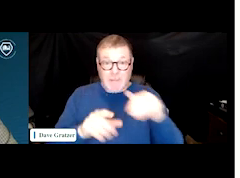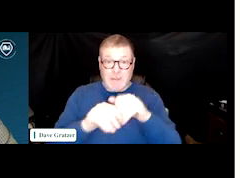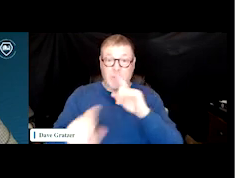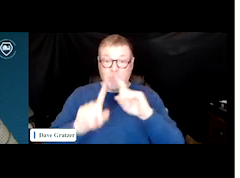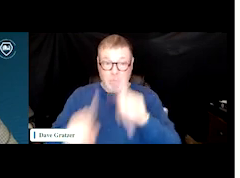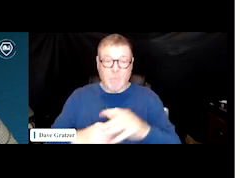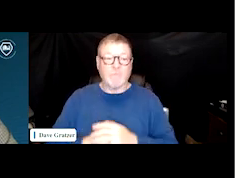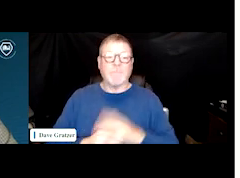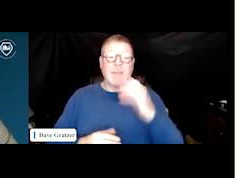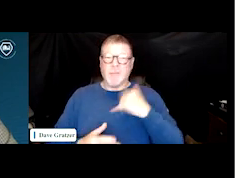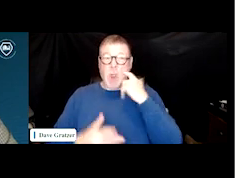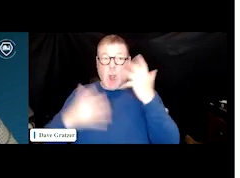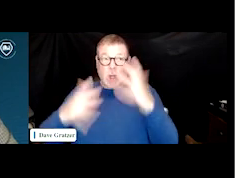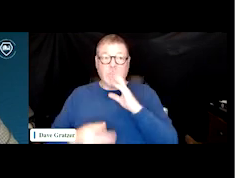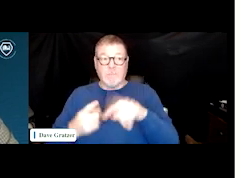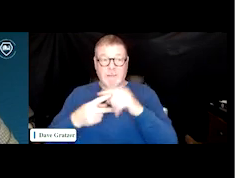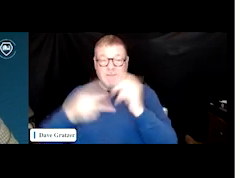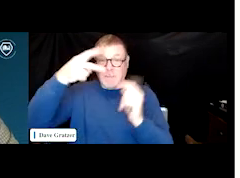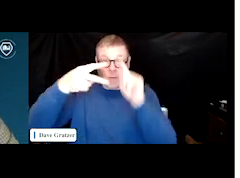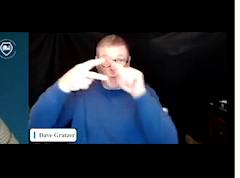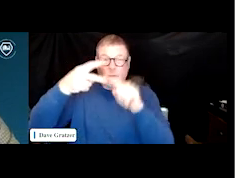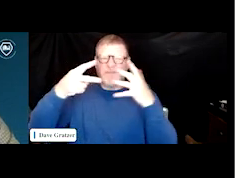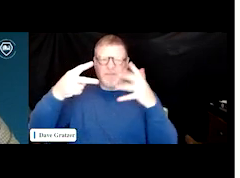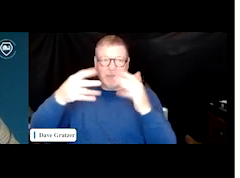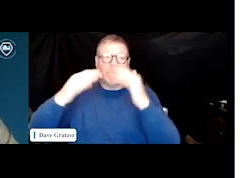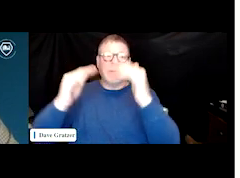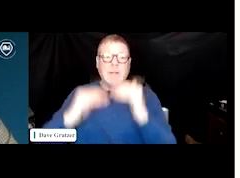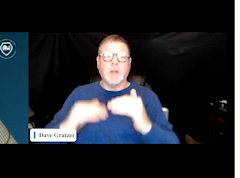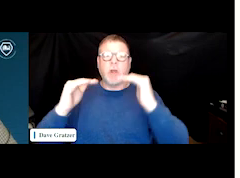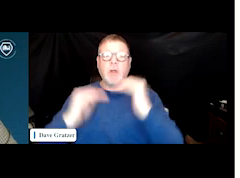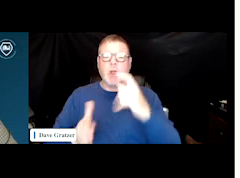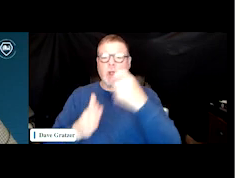which we already talked about, a lower overall cost of services,